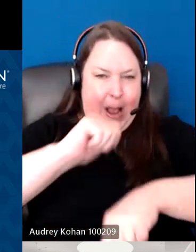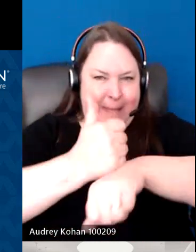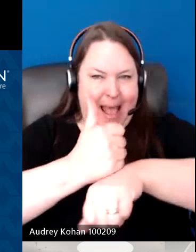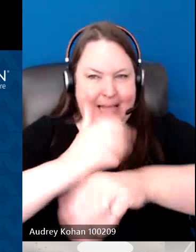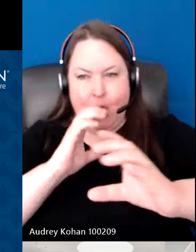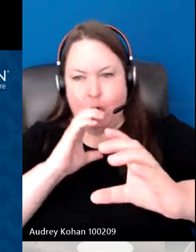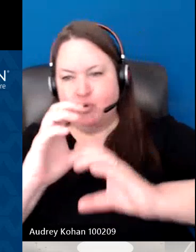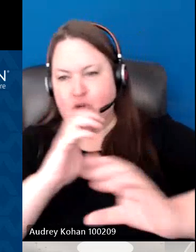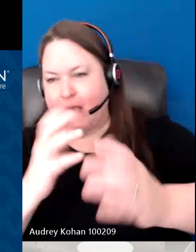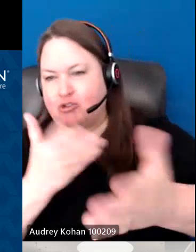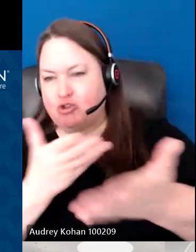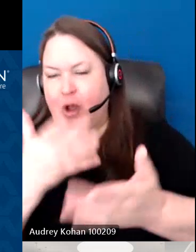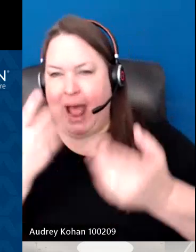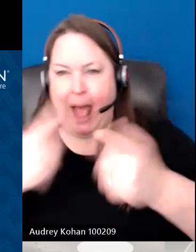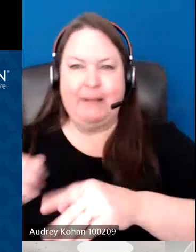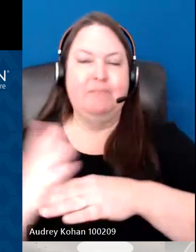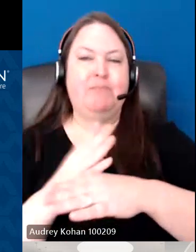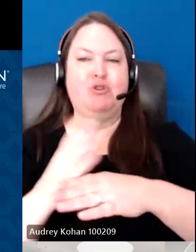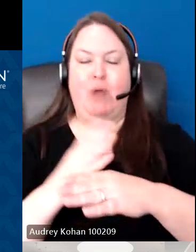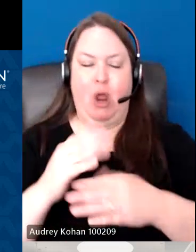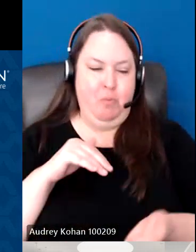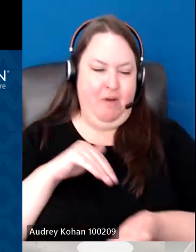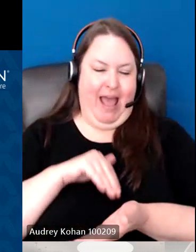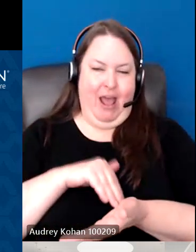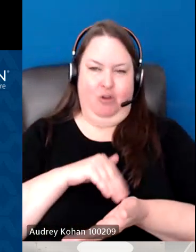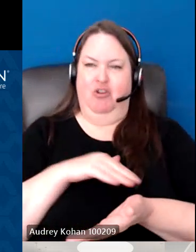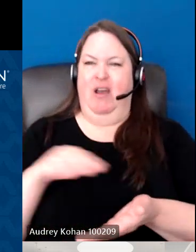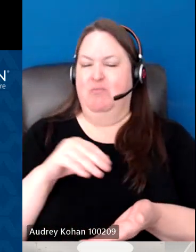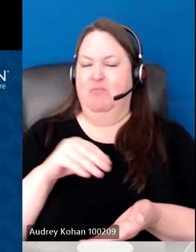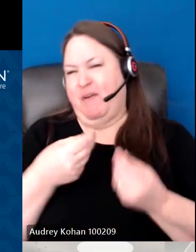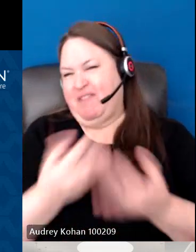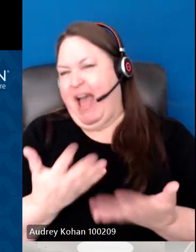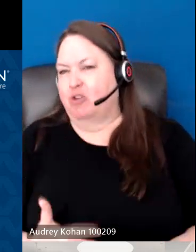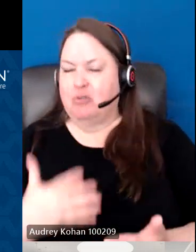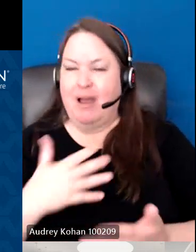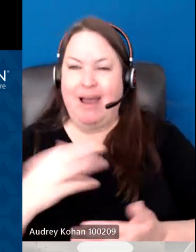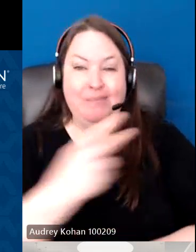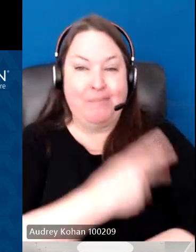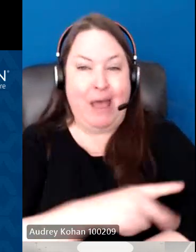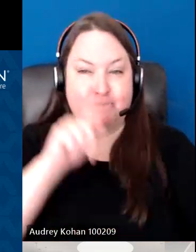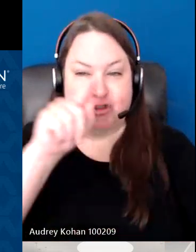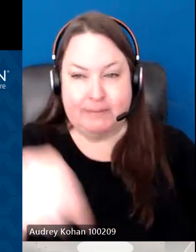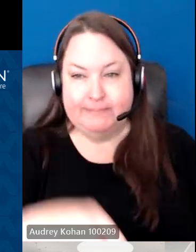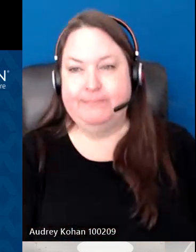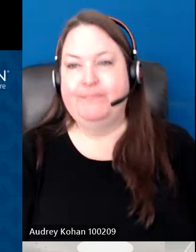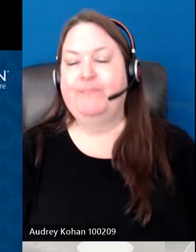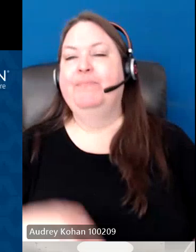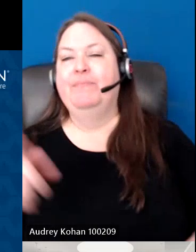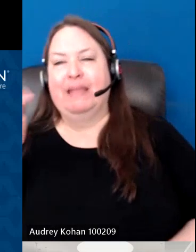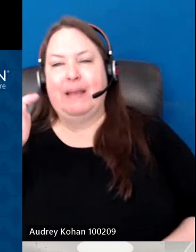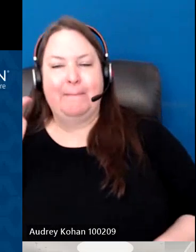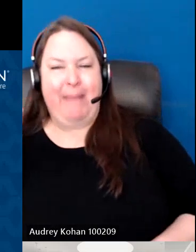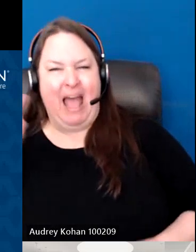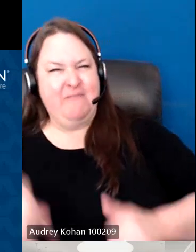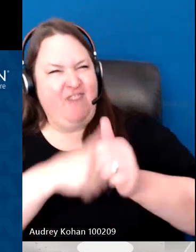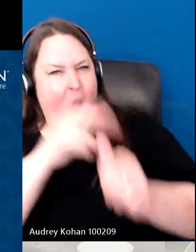that are going on between a provider and a patient uh follow up on tah health so um the